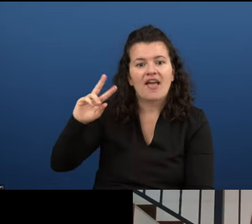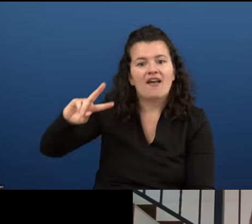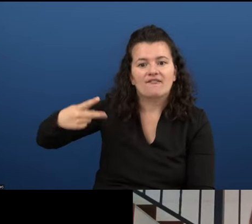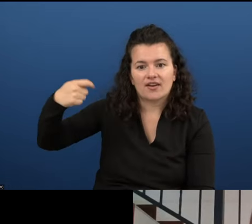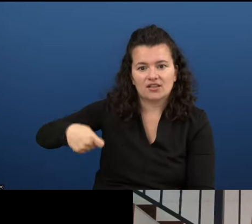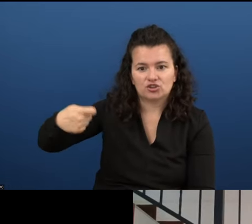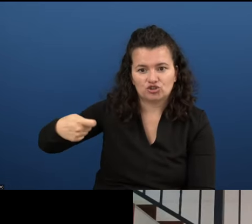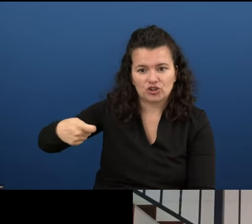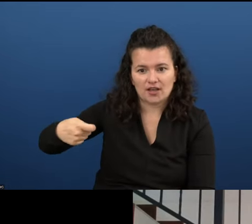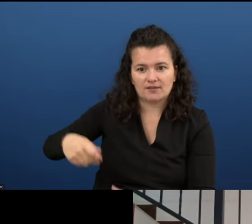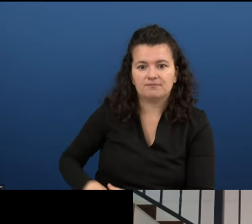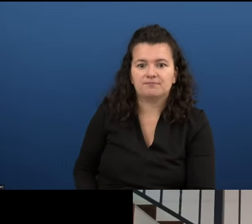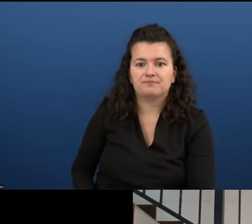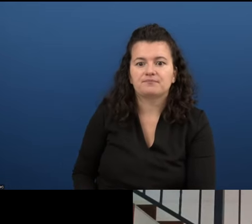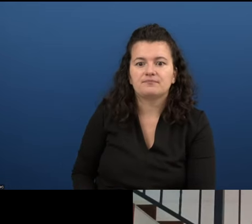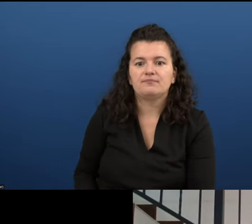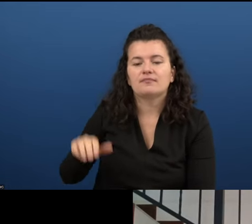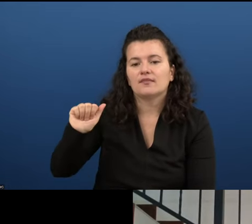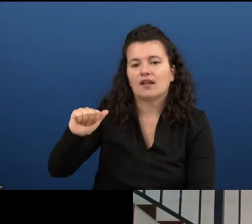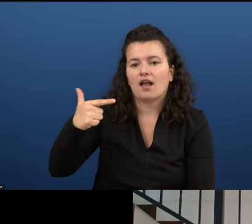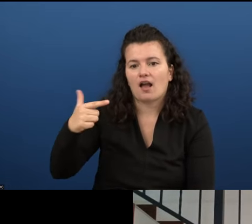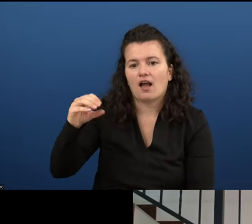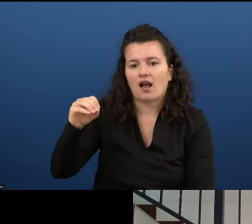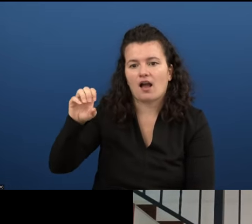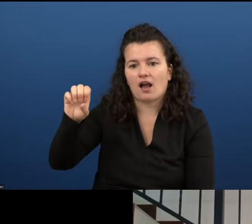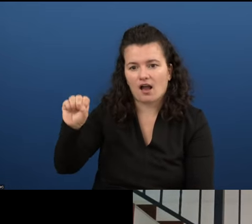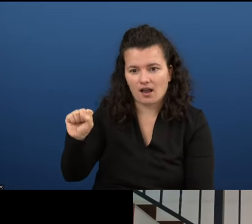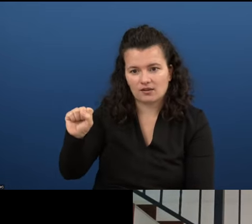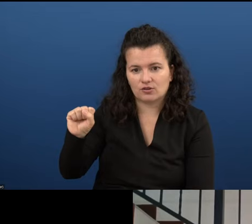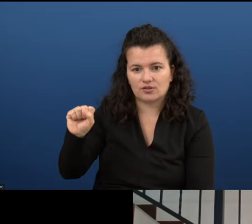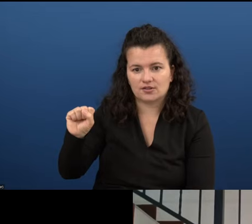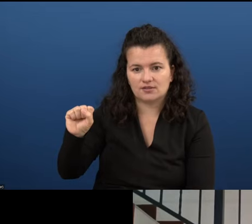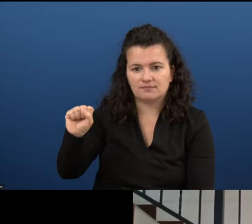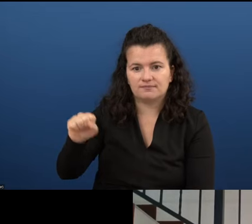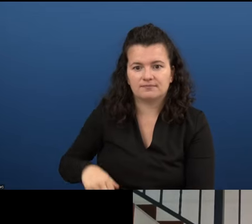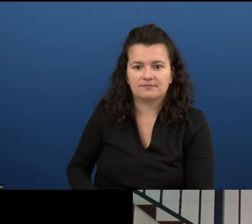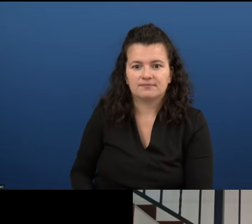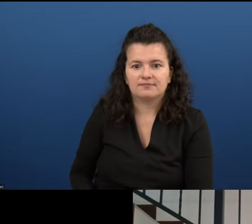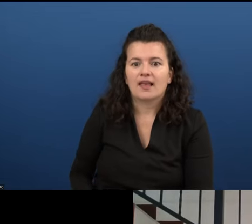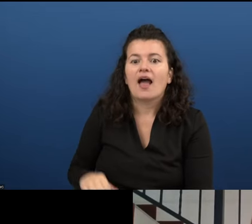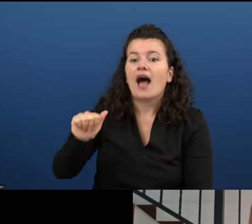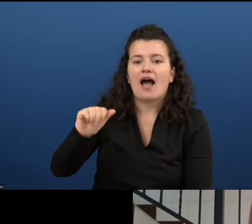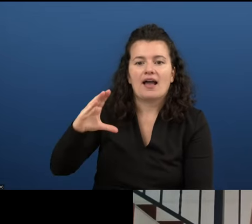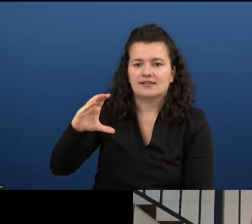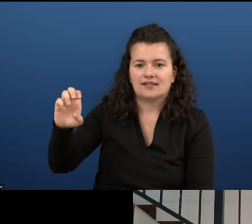network Accenture represented by an kt when Canna the responsible business leads in Accenture